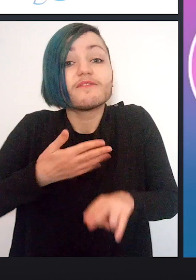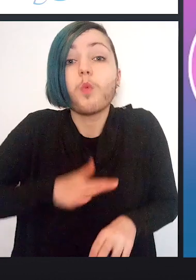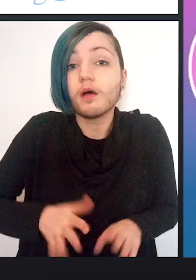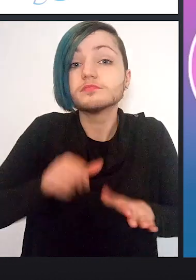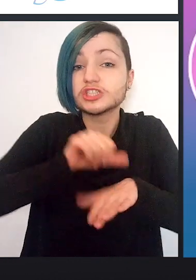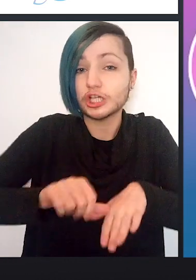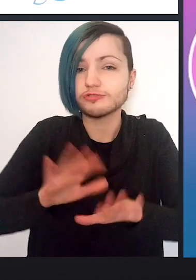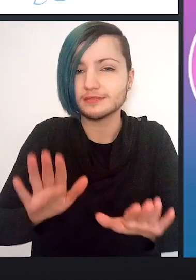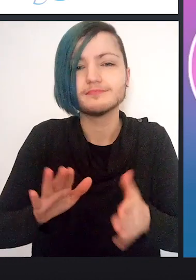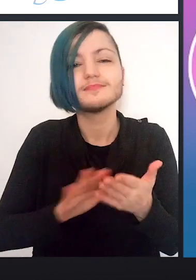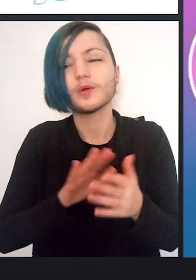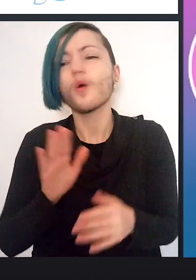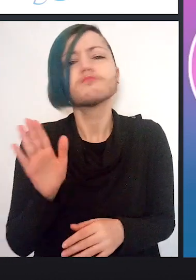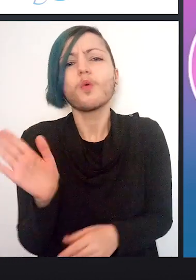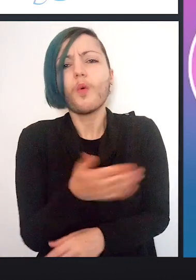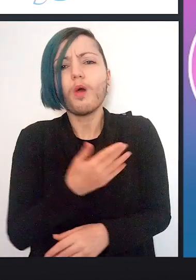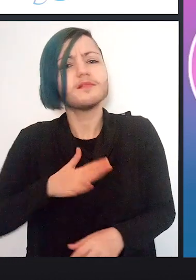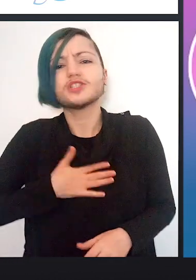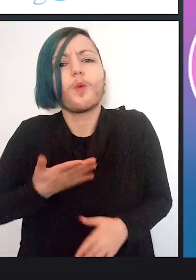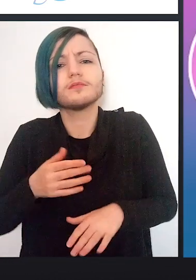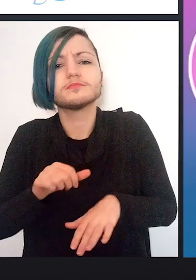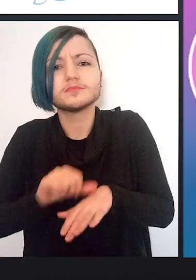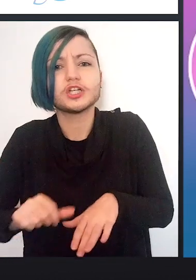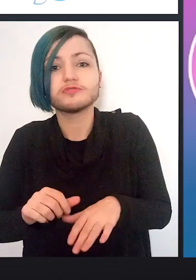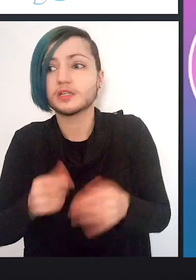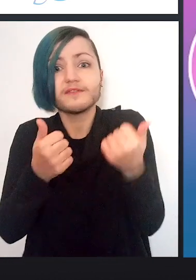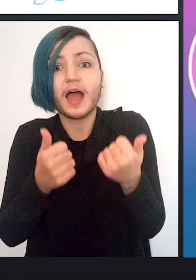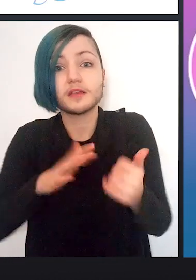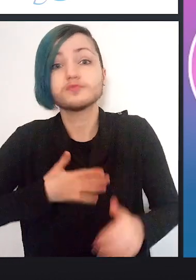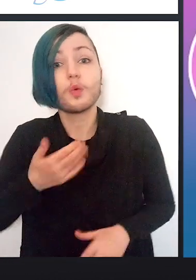Not everybody wants surgery and that's perfectly okay too.